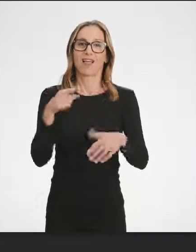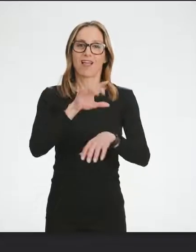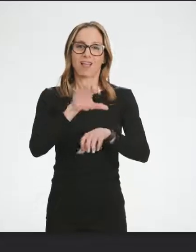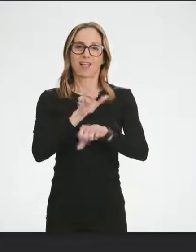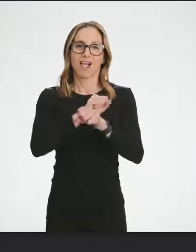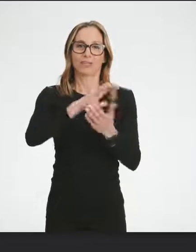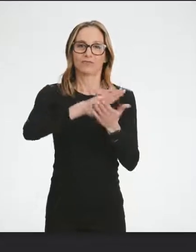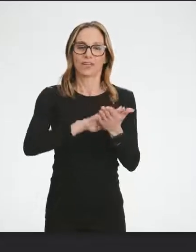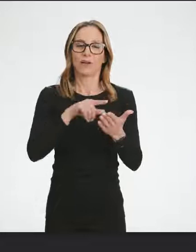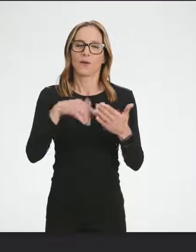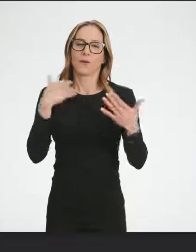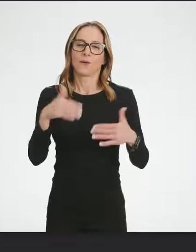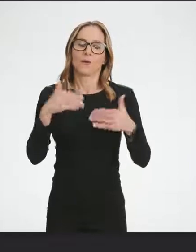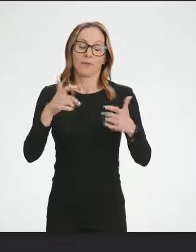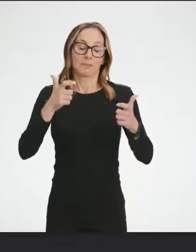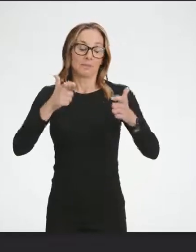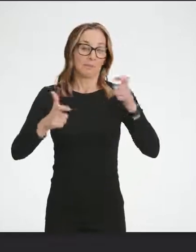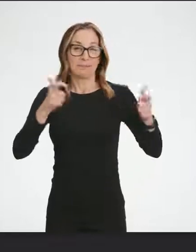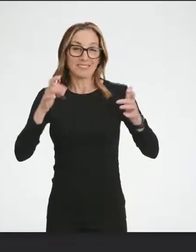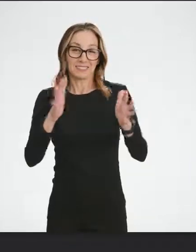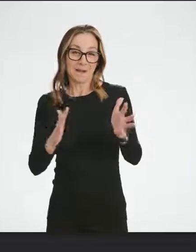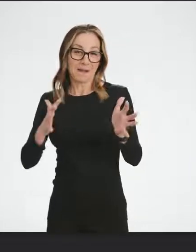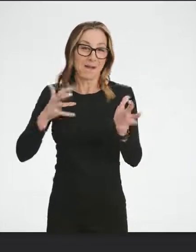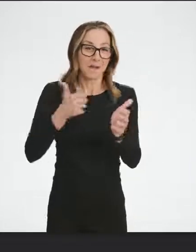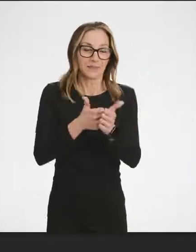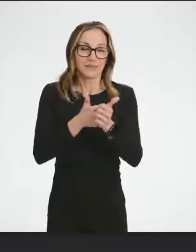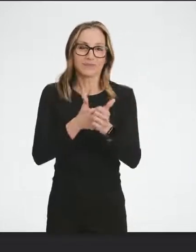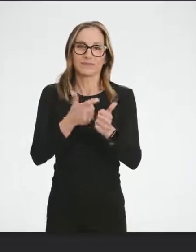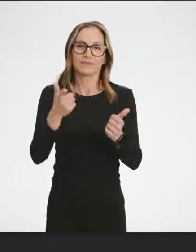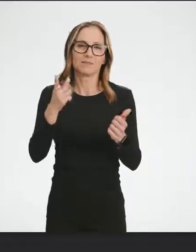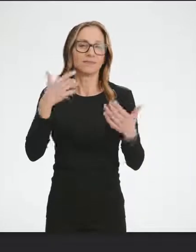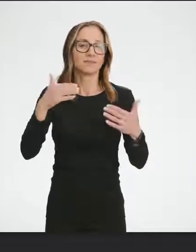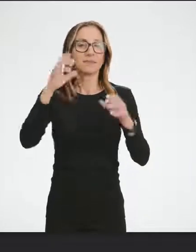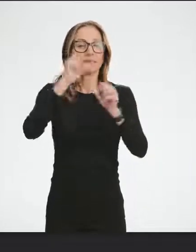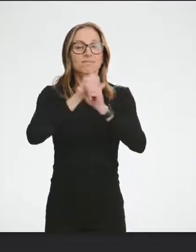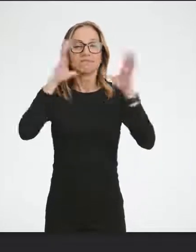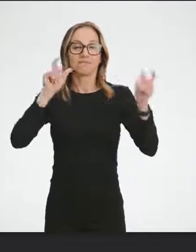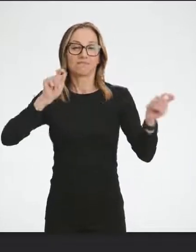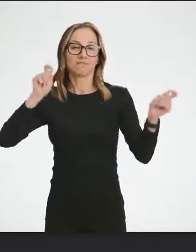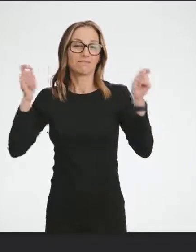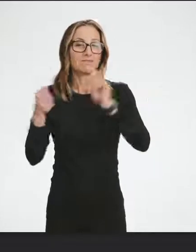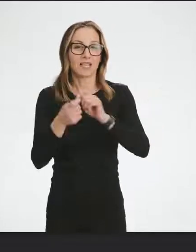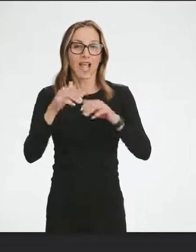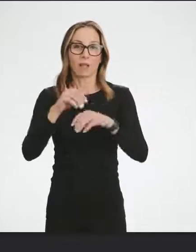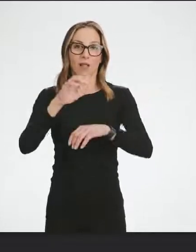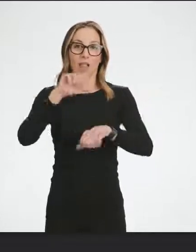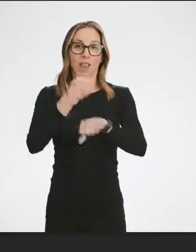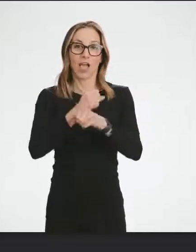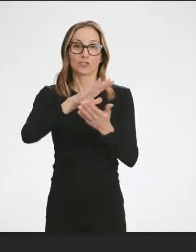biggest update ever. It re-imagines how the Lock Screen looks and how it works, and it gives your ideas and